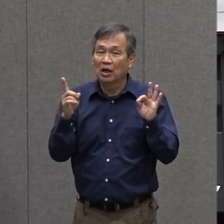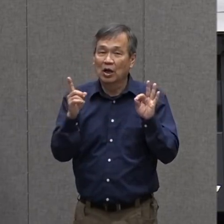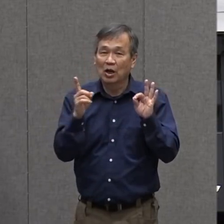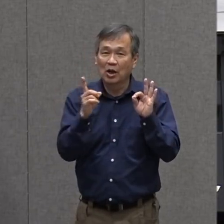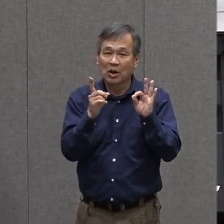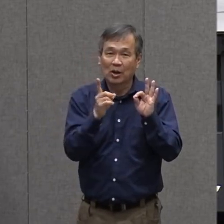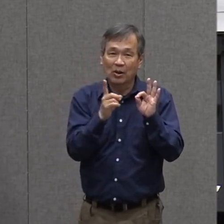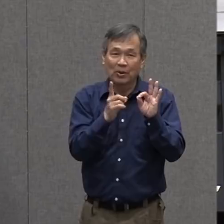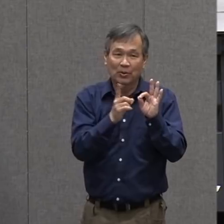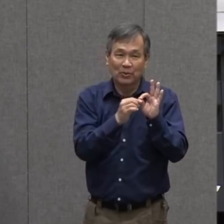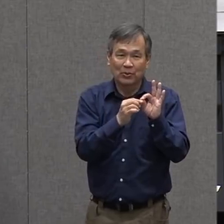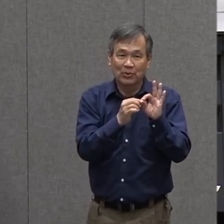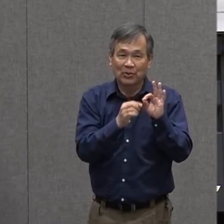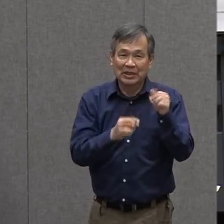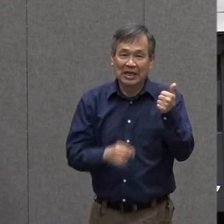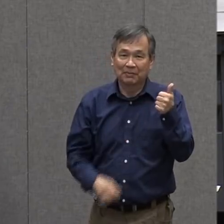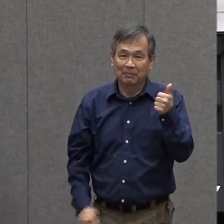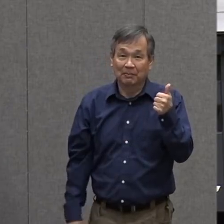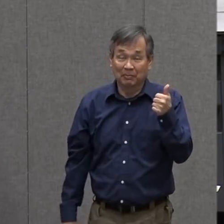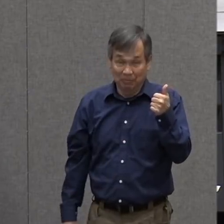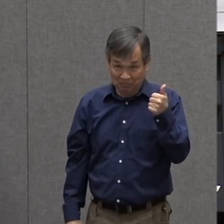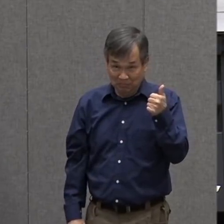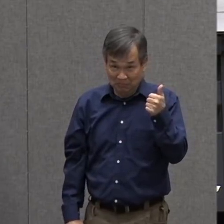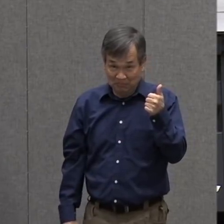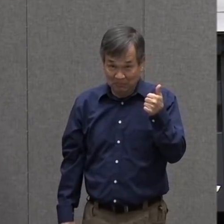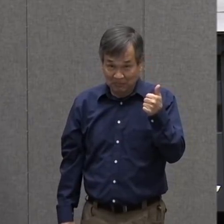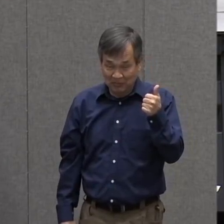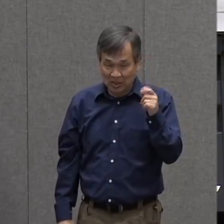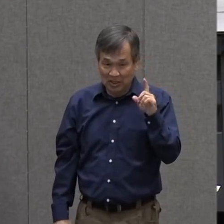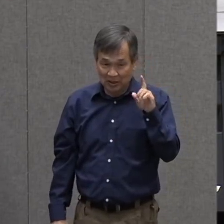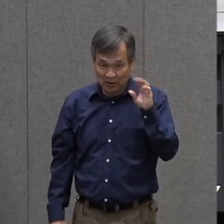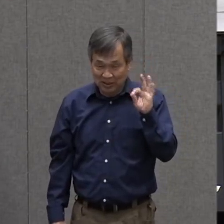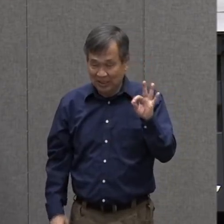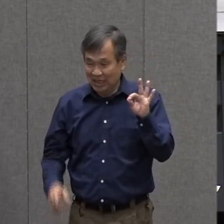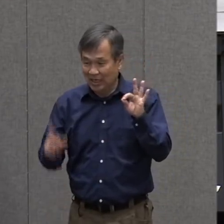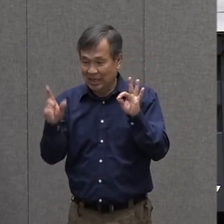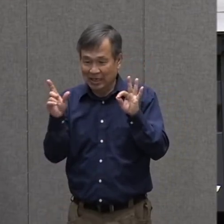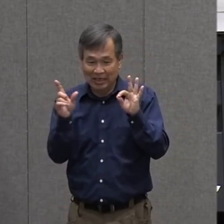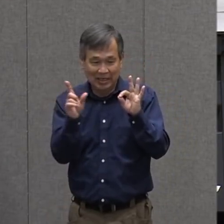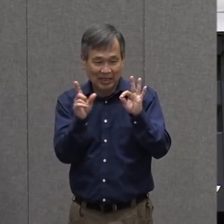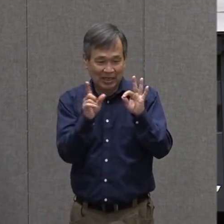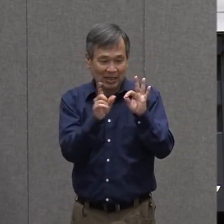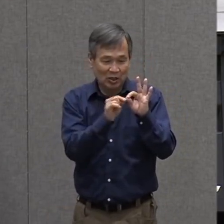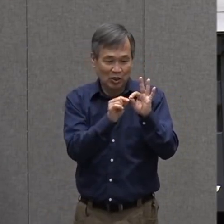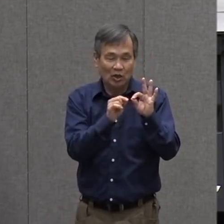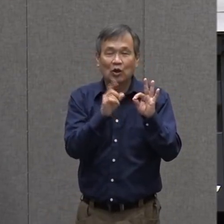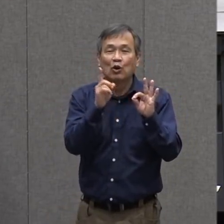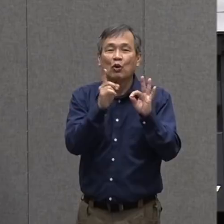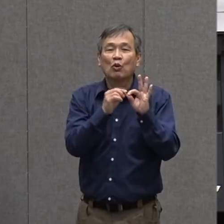we could have 10, right? So I may add one more. And let me just double check and make sure that I have 10.